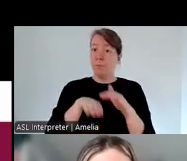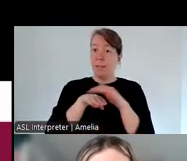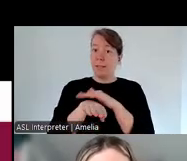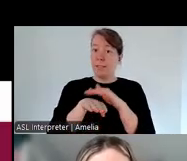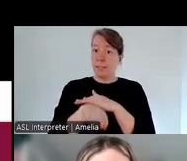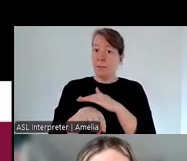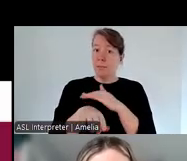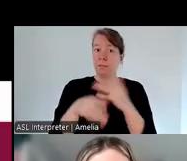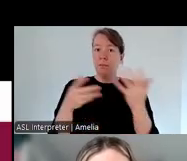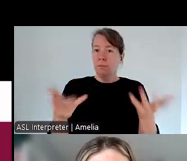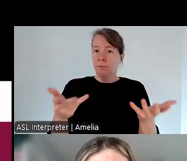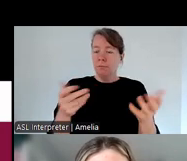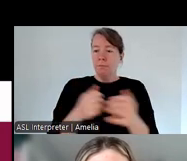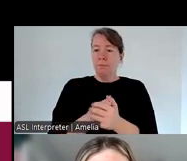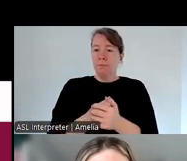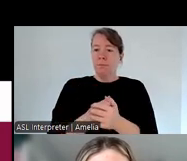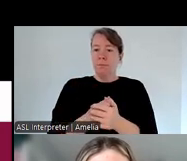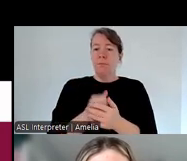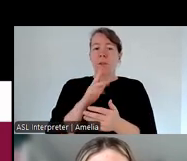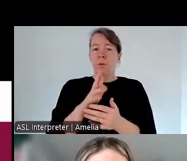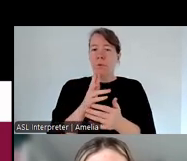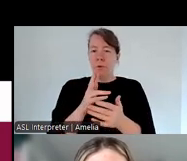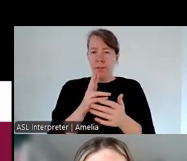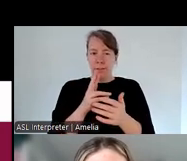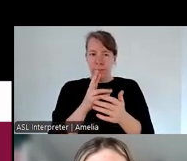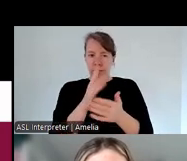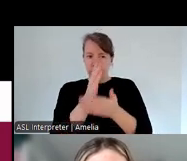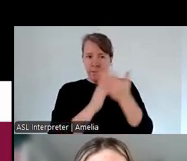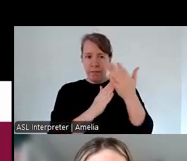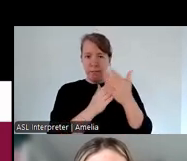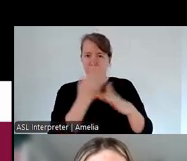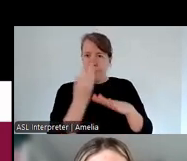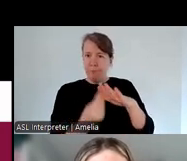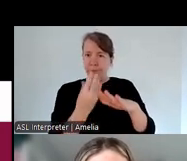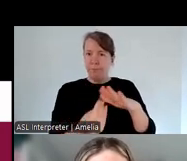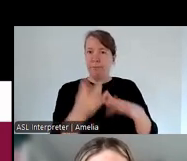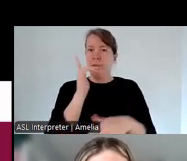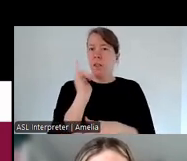or where it may fall short. Um, and finally, I still say go back